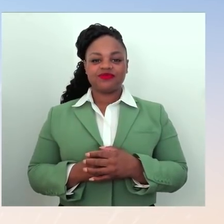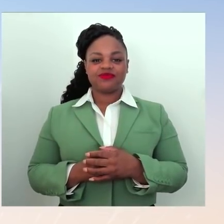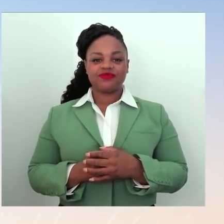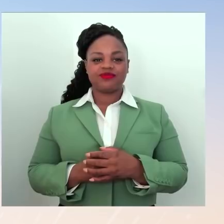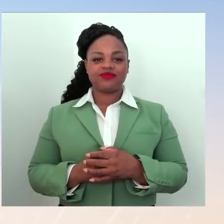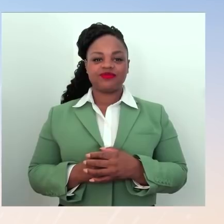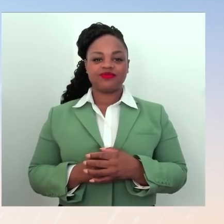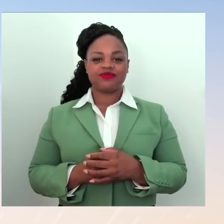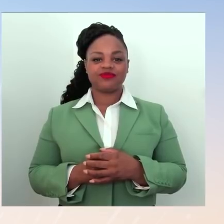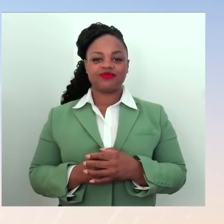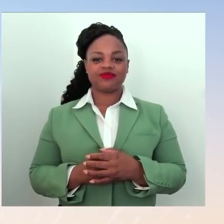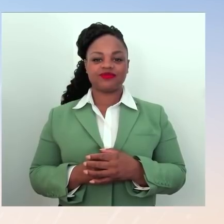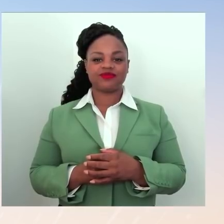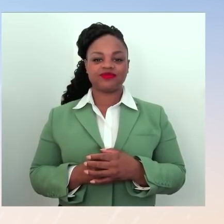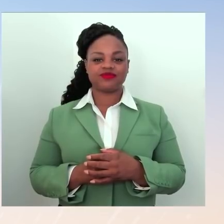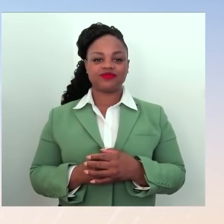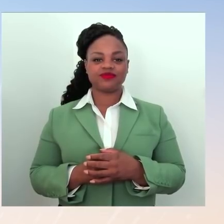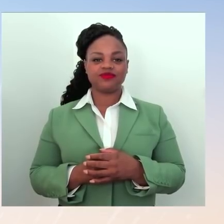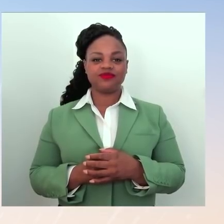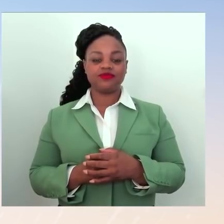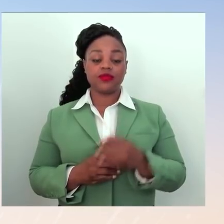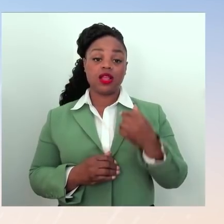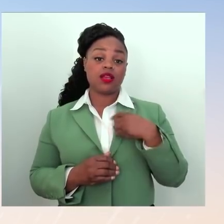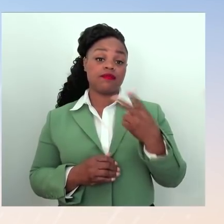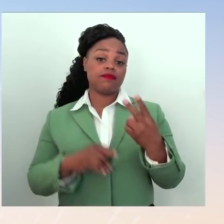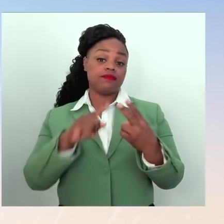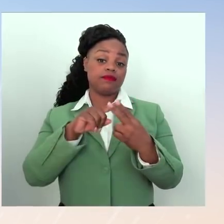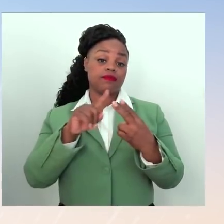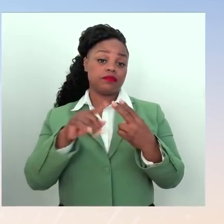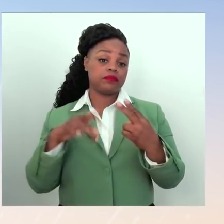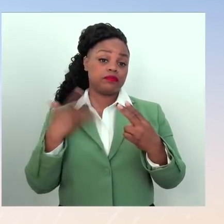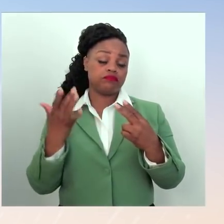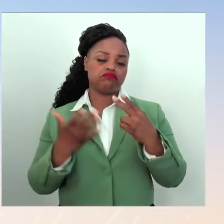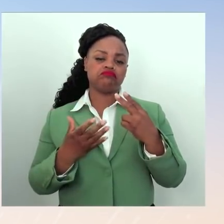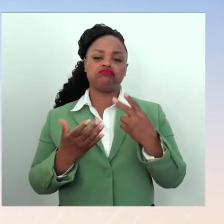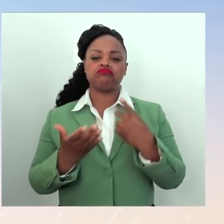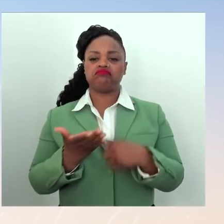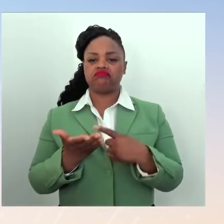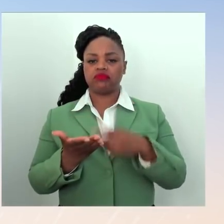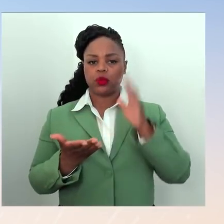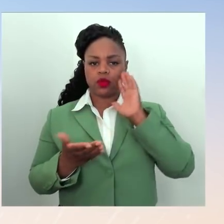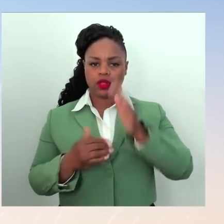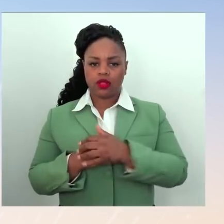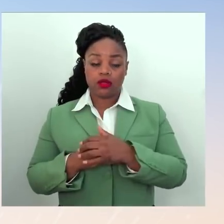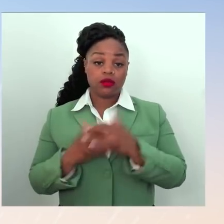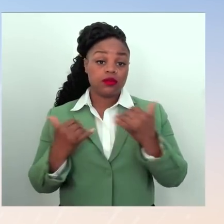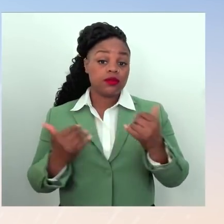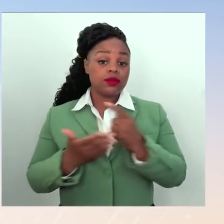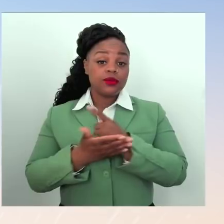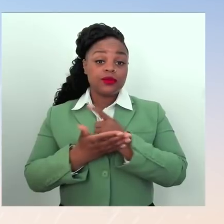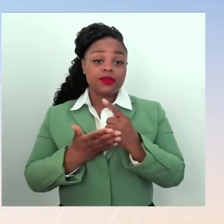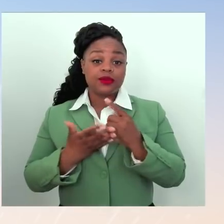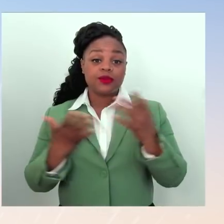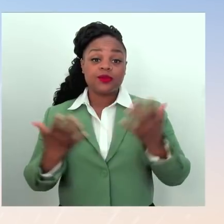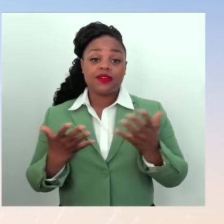I have two items for all of you at the top. This week, we are marking one year -- the one-year anniversary of the American Rescue Plan,